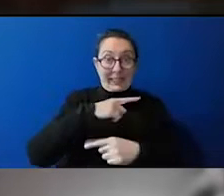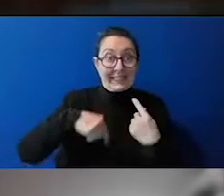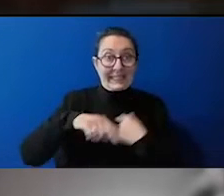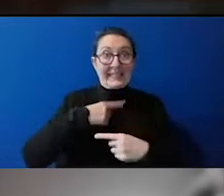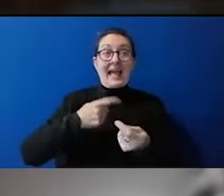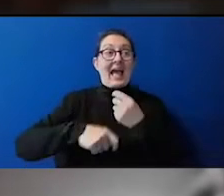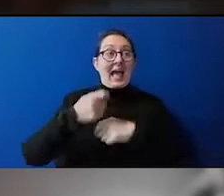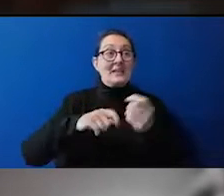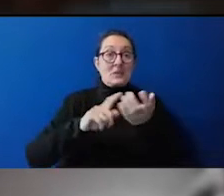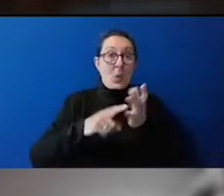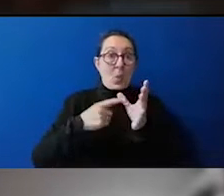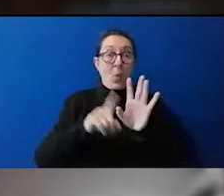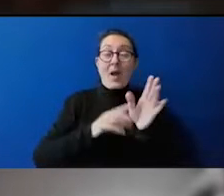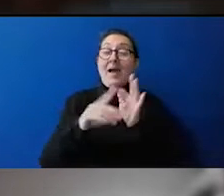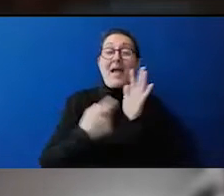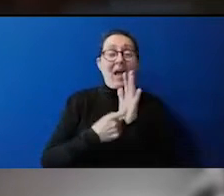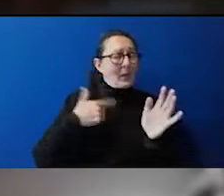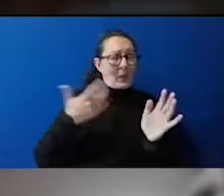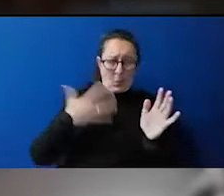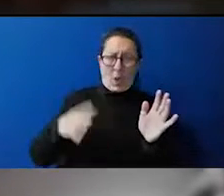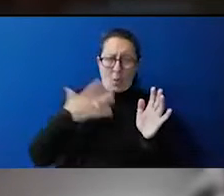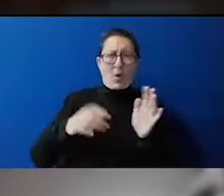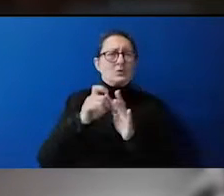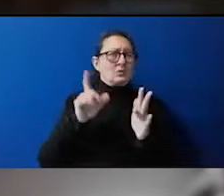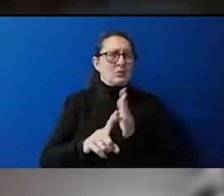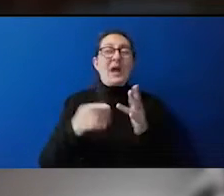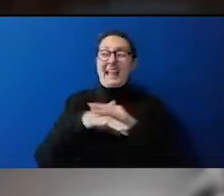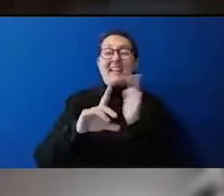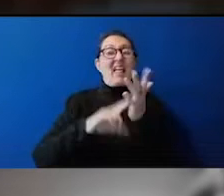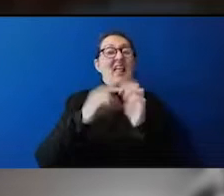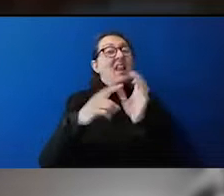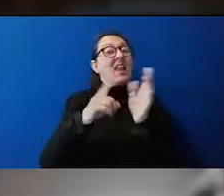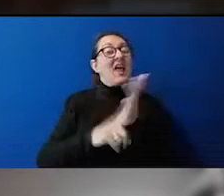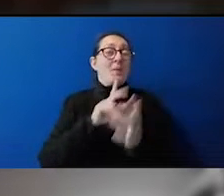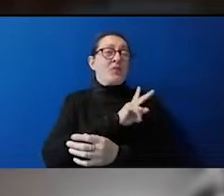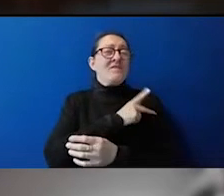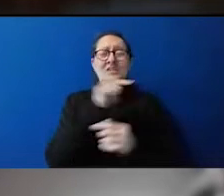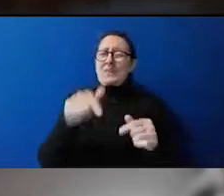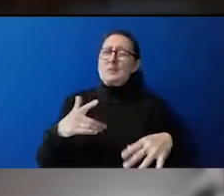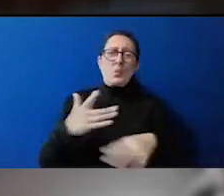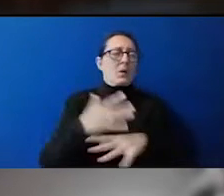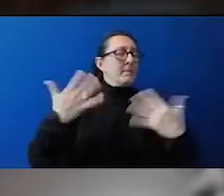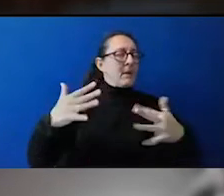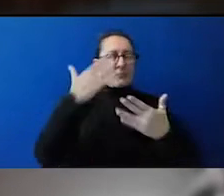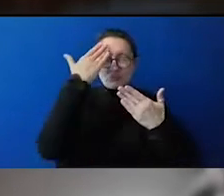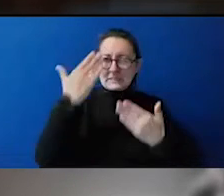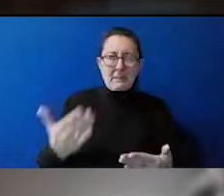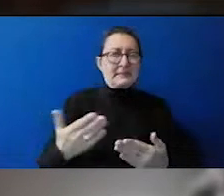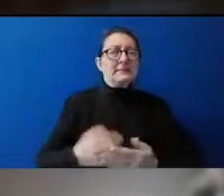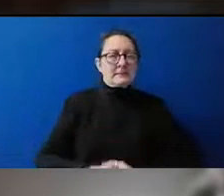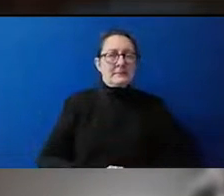to do and in the legal profession this is really respected work thanks that sha K do you have any